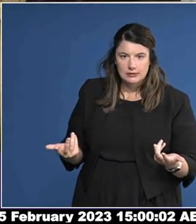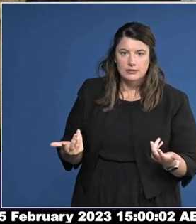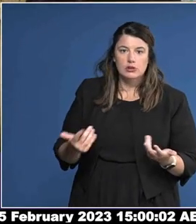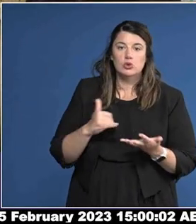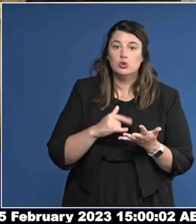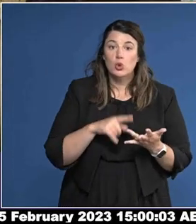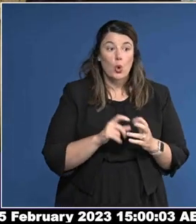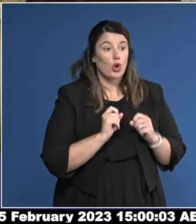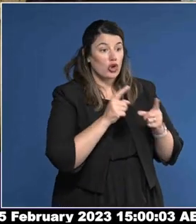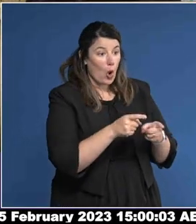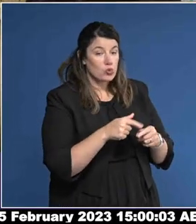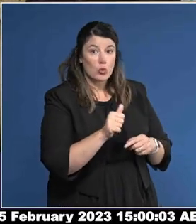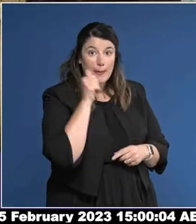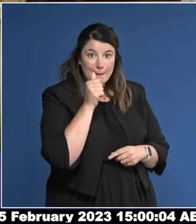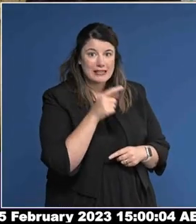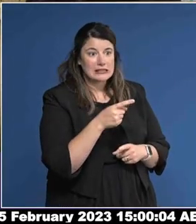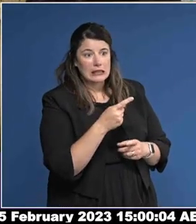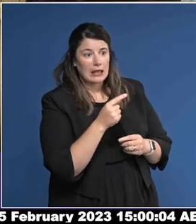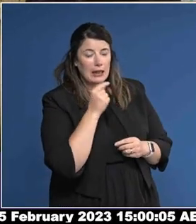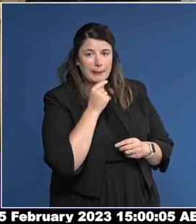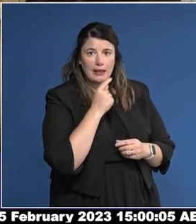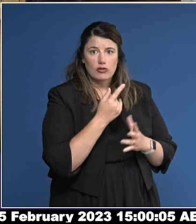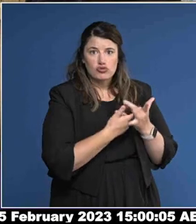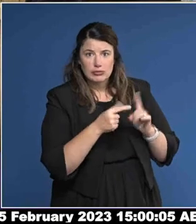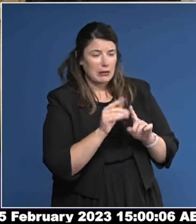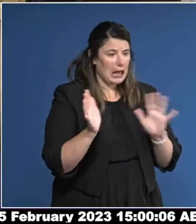get into difficulties and the Commission finds out, it becomes a critical incident and